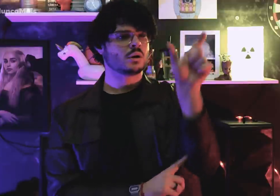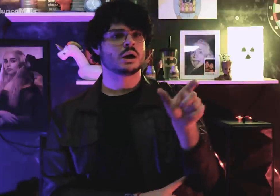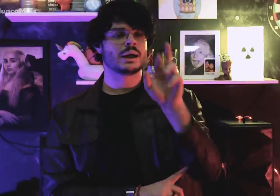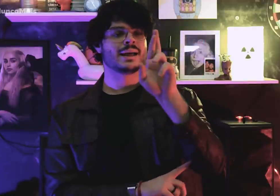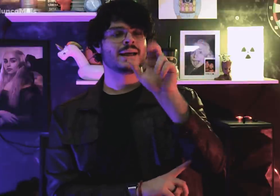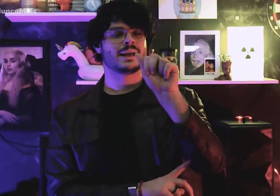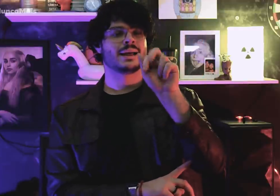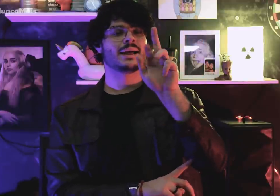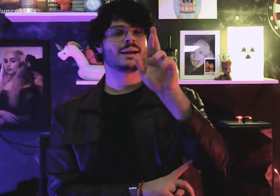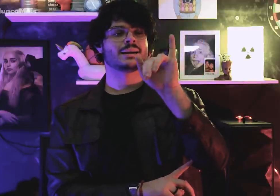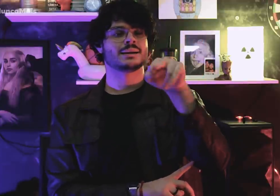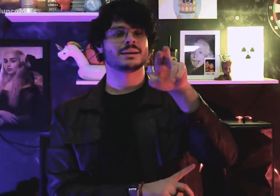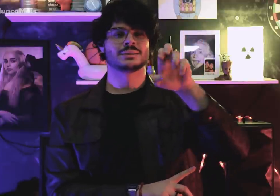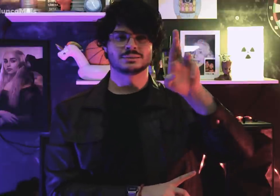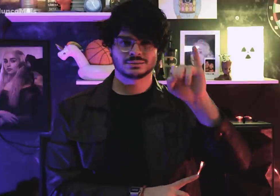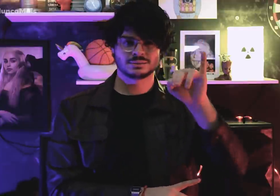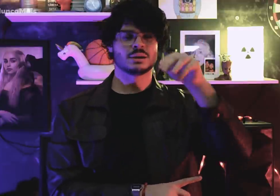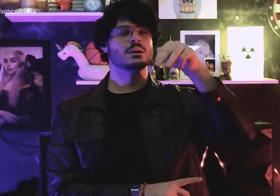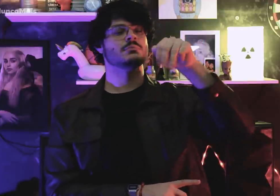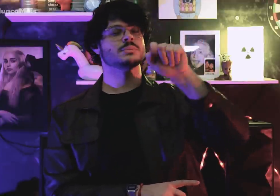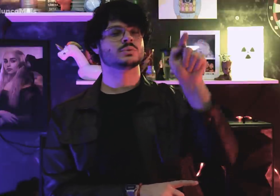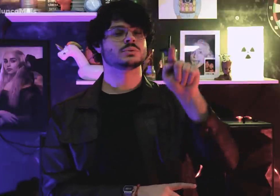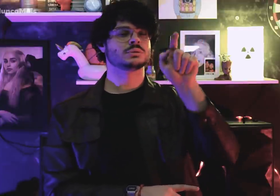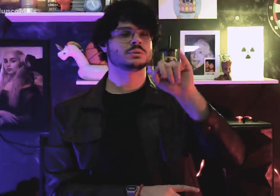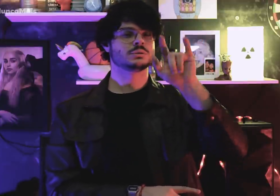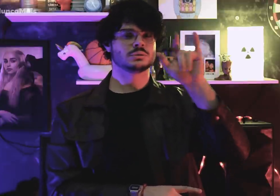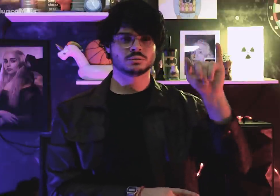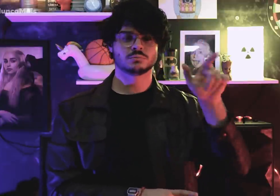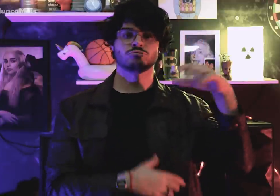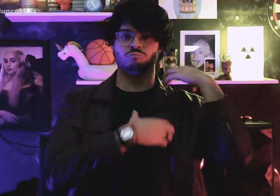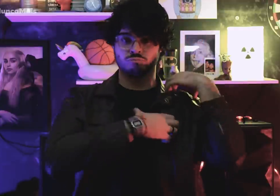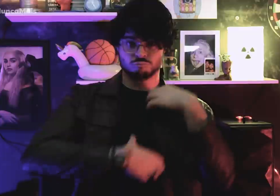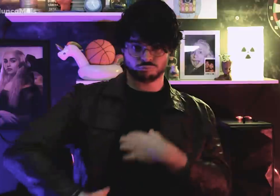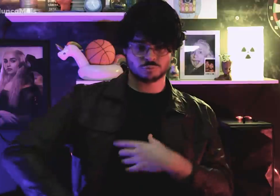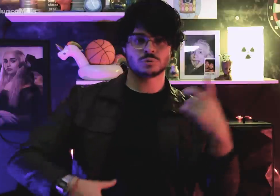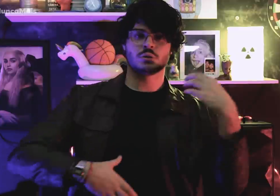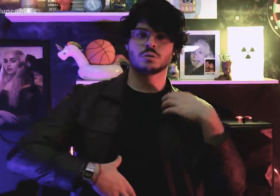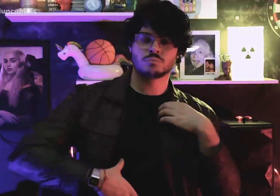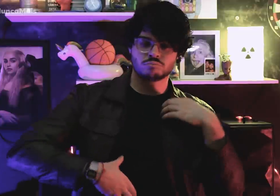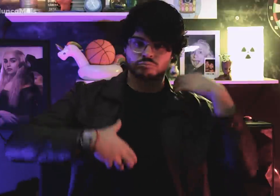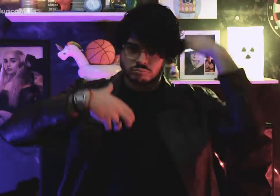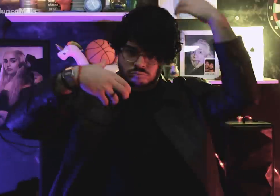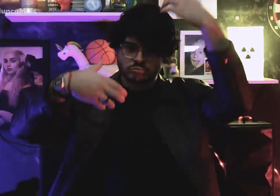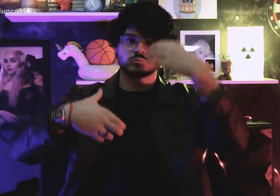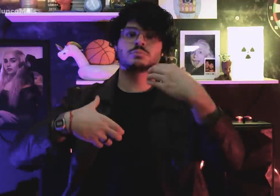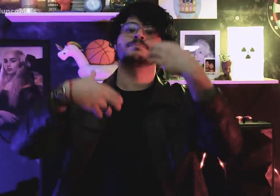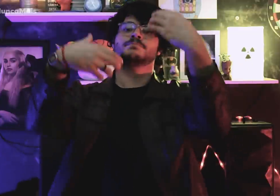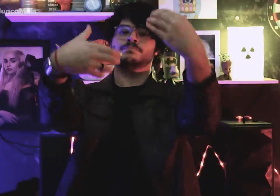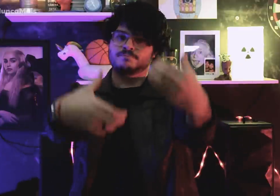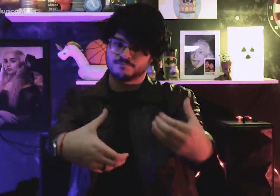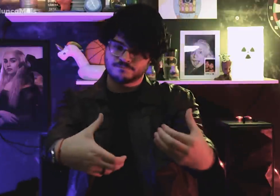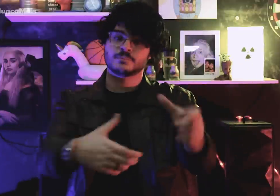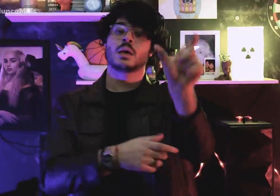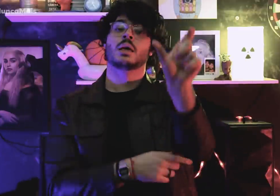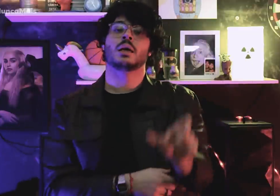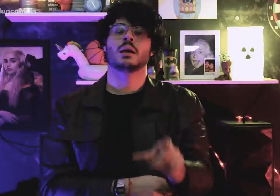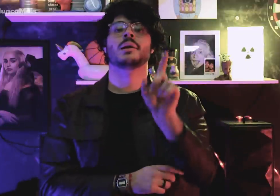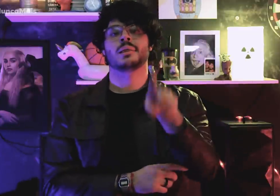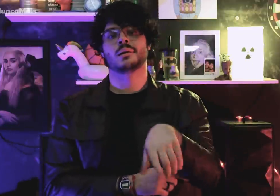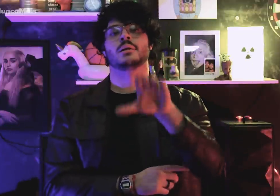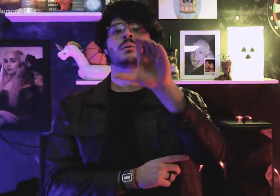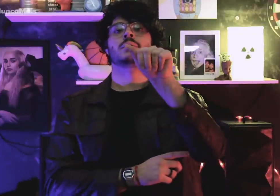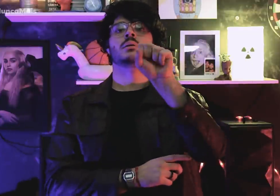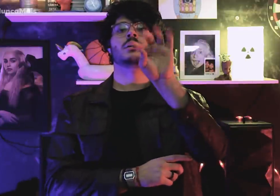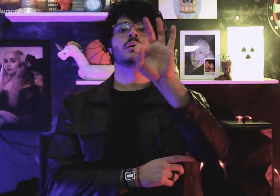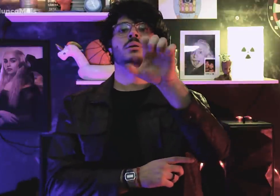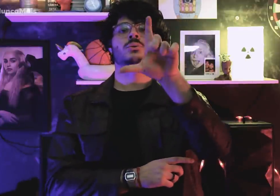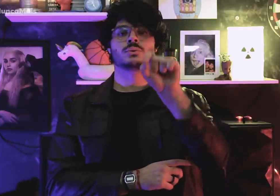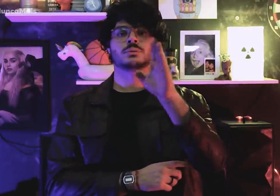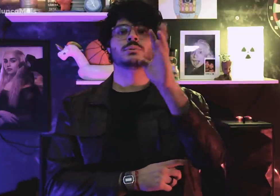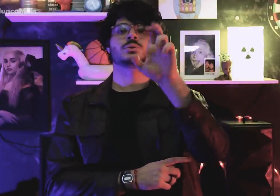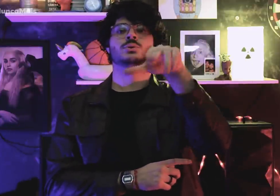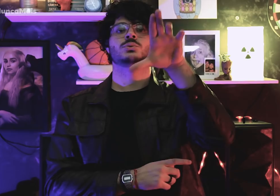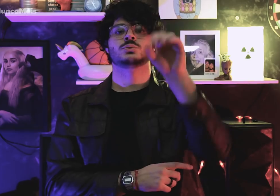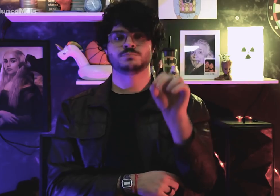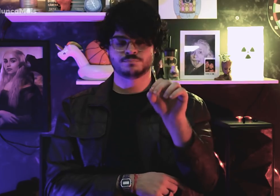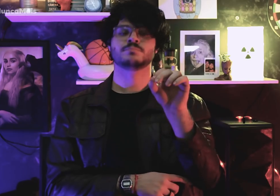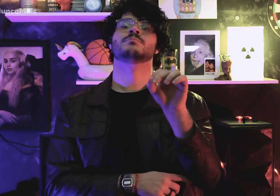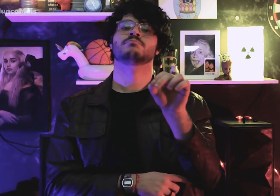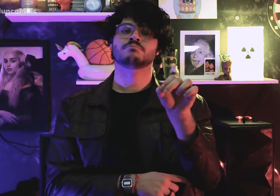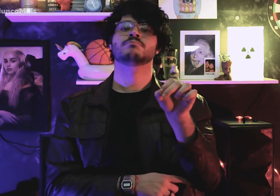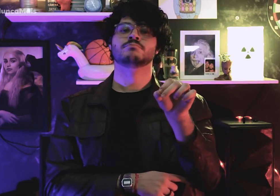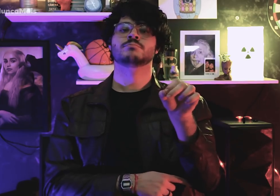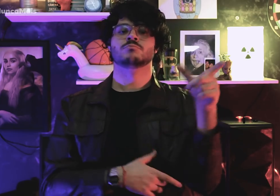Ranieri Mazzilli took office General Castelo Branco, ARENA,